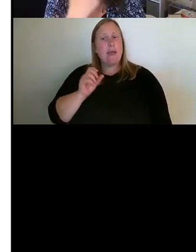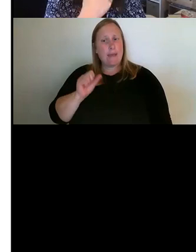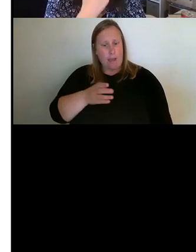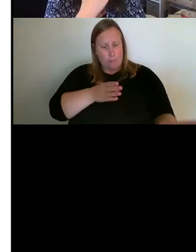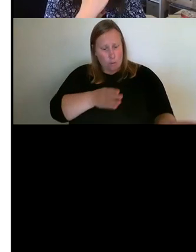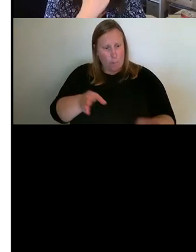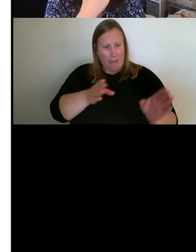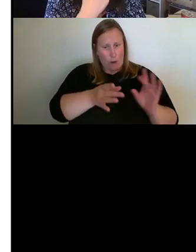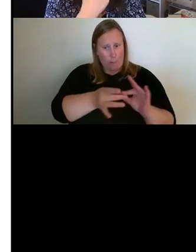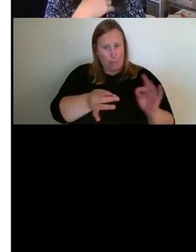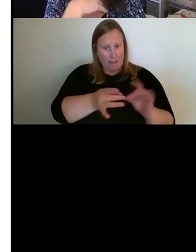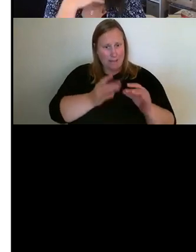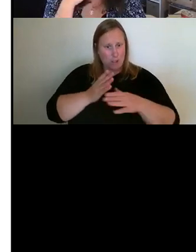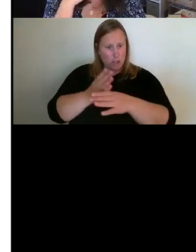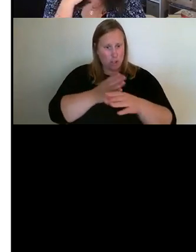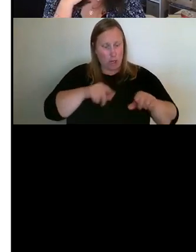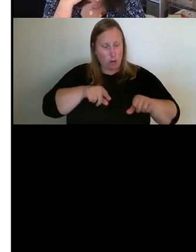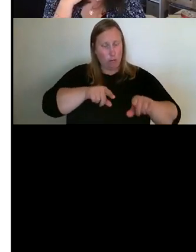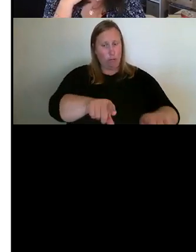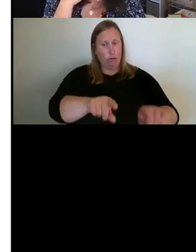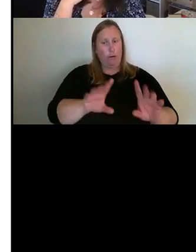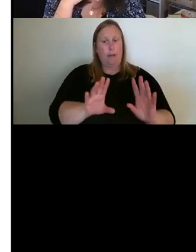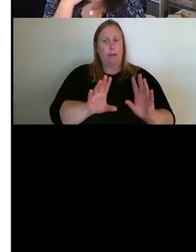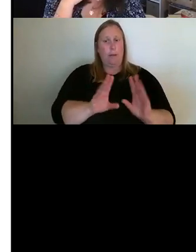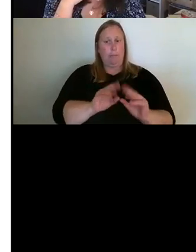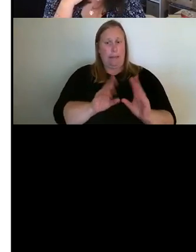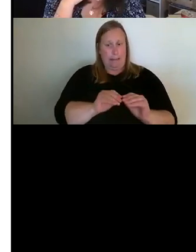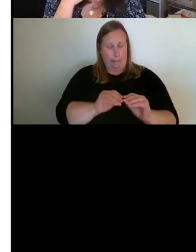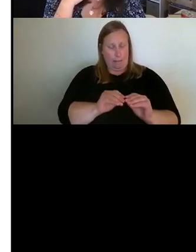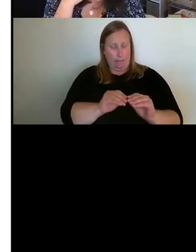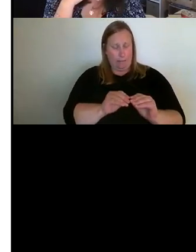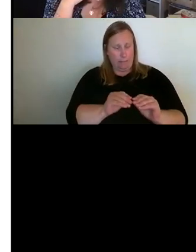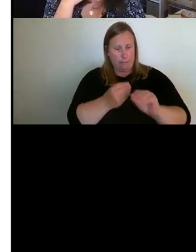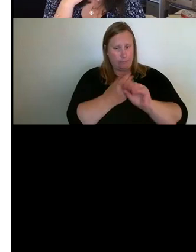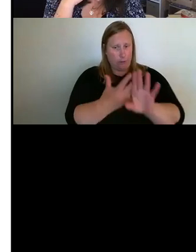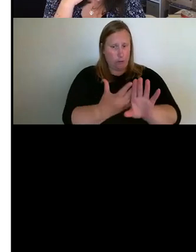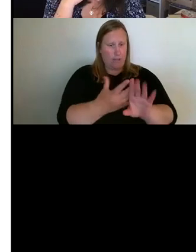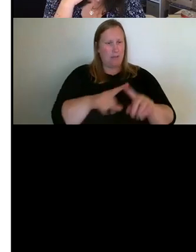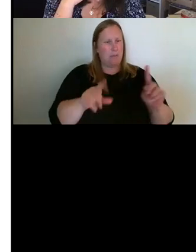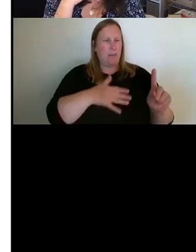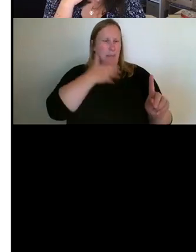and share it during a virtual engagement session, it may not be the best way for them to